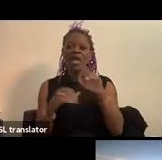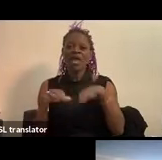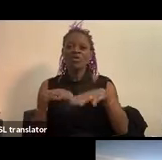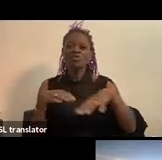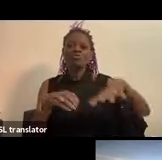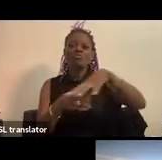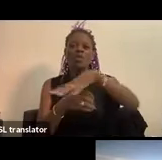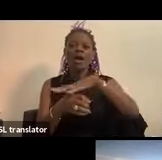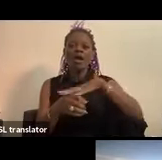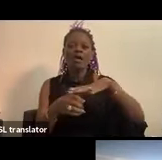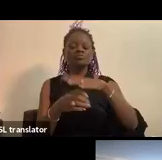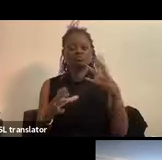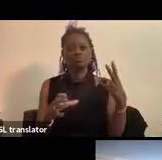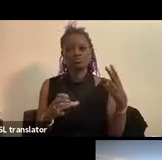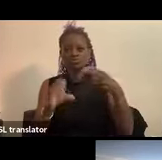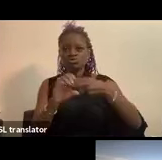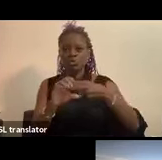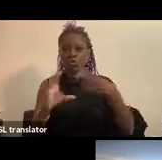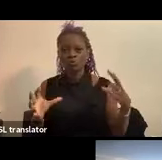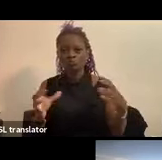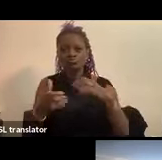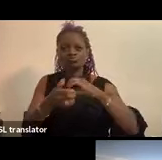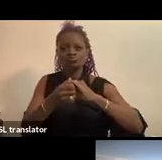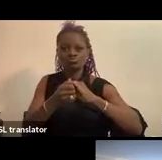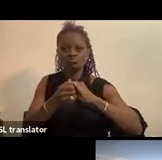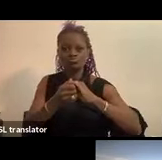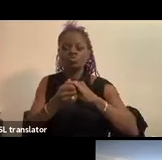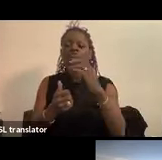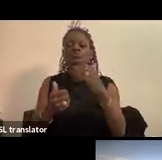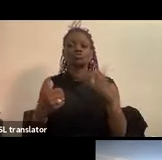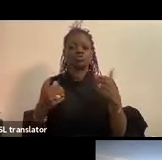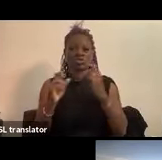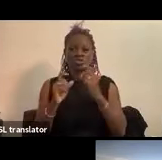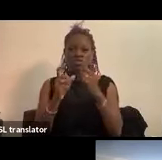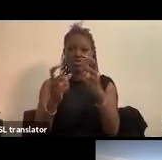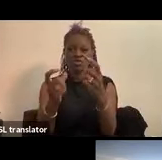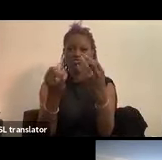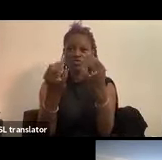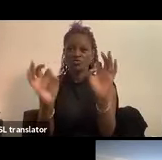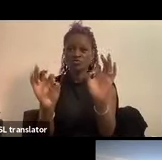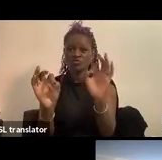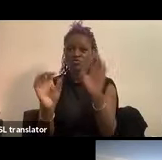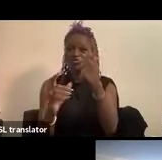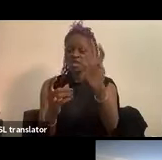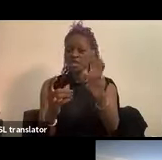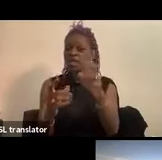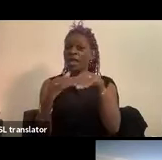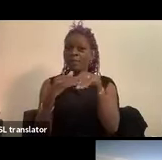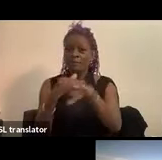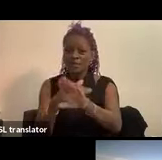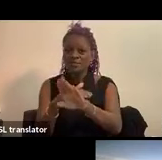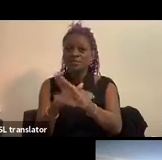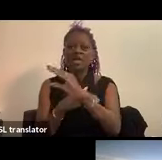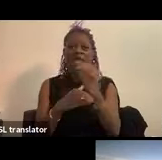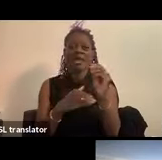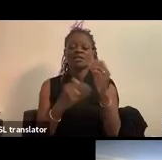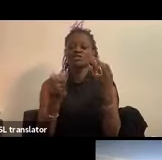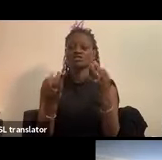with the county's vaccination efforts, but providing a free admission and a free ride ticket to anyone who receives a Kobad 19 vaccine.